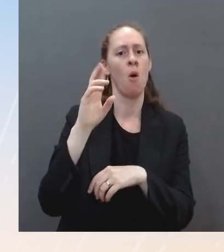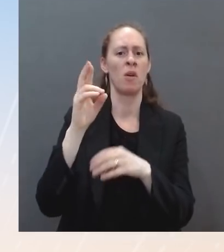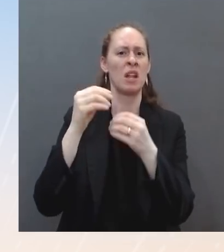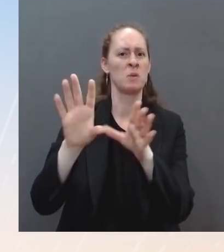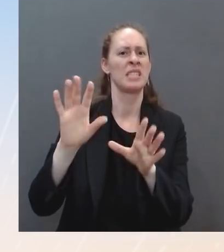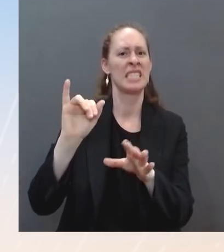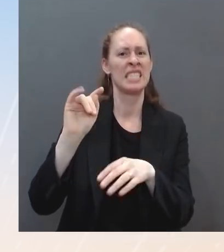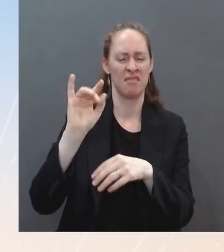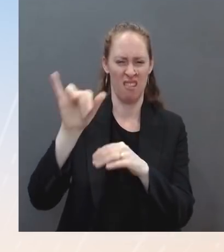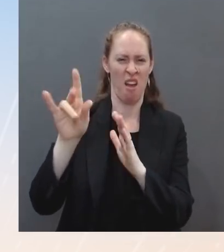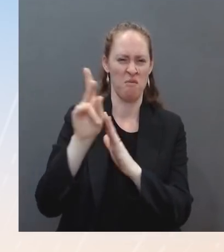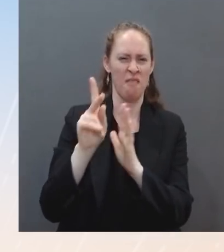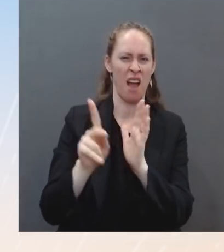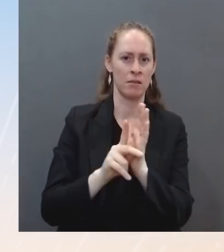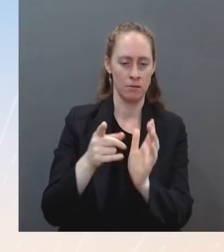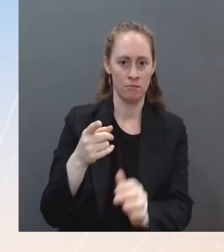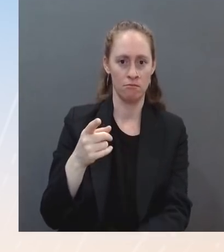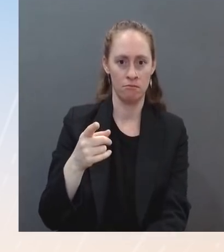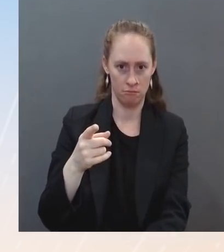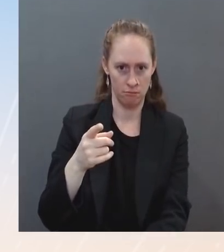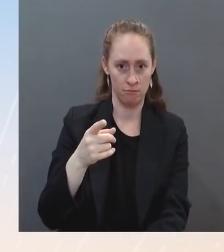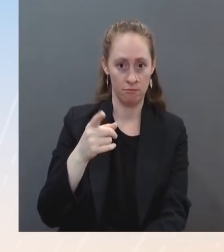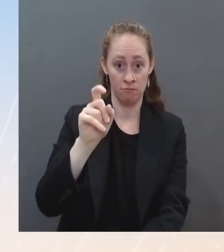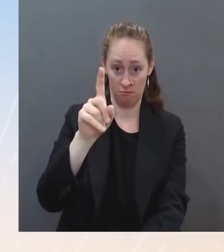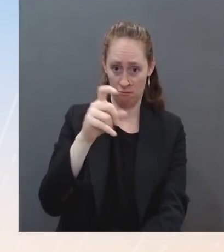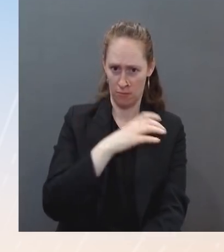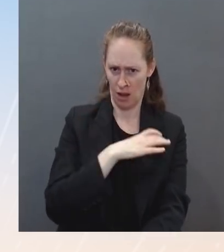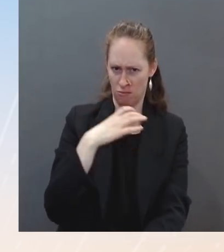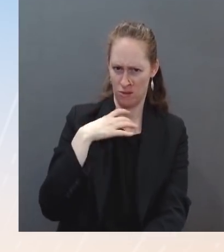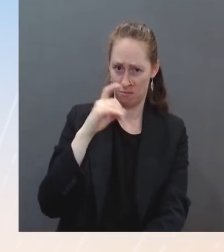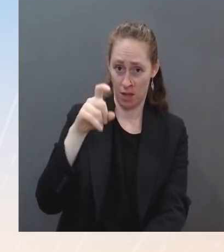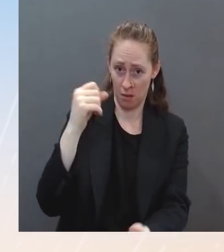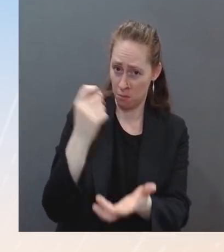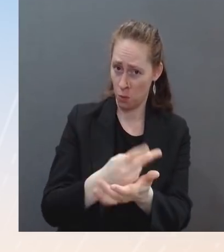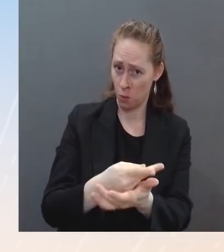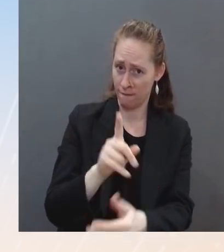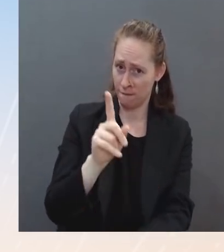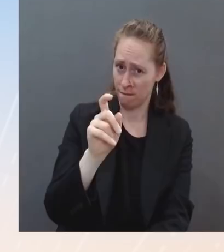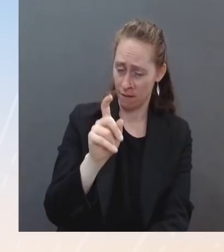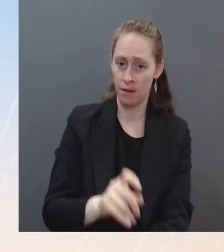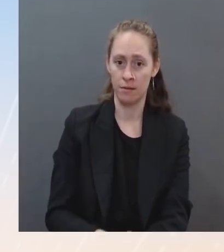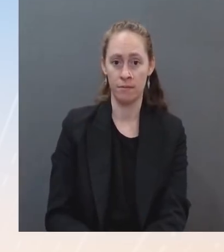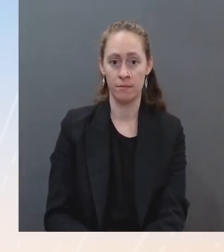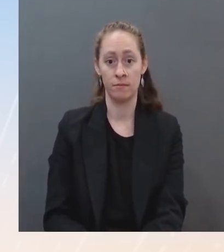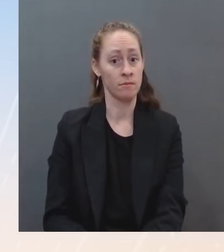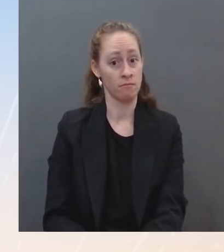but I just wanted to clarify: I mean, has the White House prepared legislation on this? Does it have support lined up in Congress?